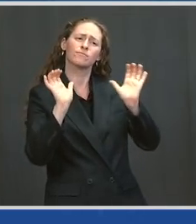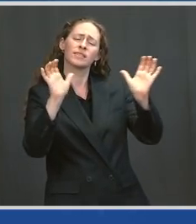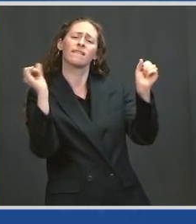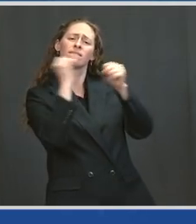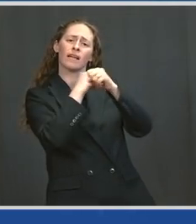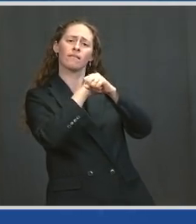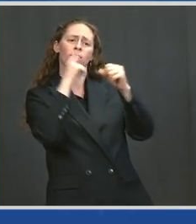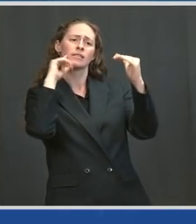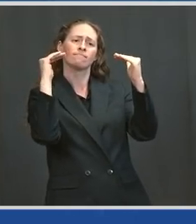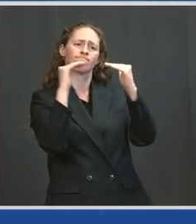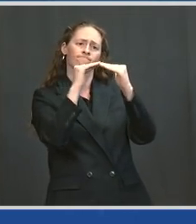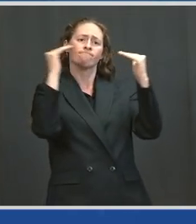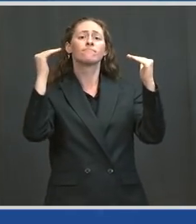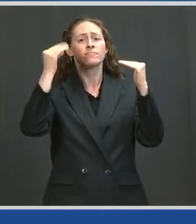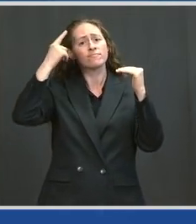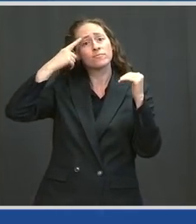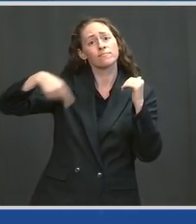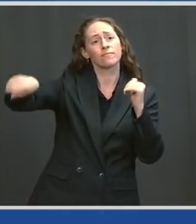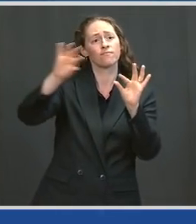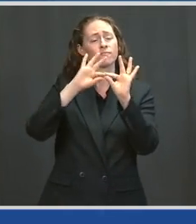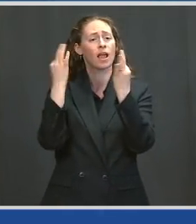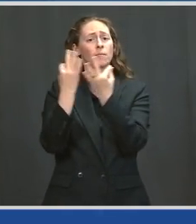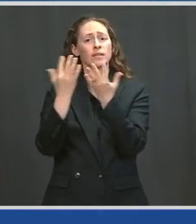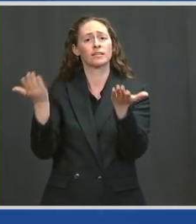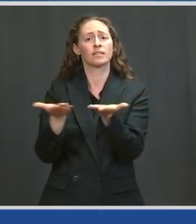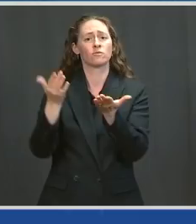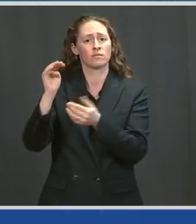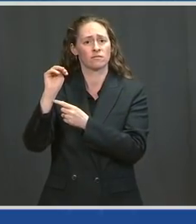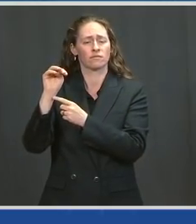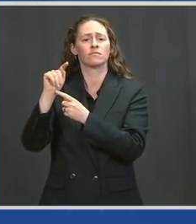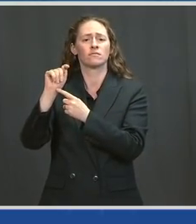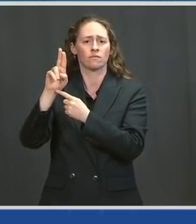He understands that as a nation we are